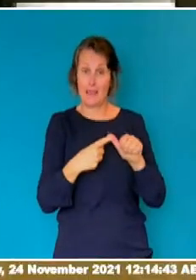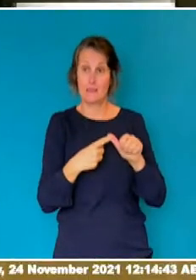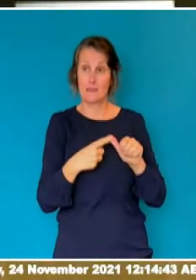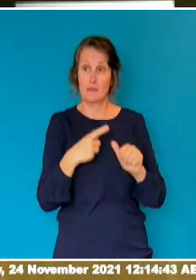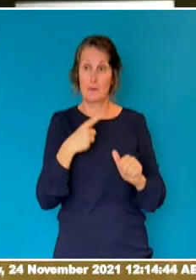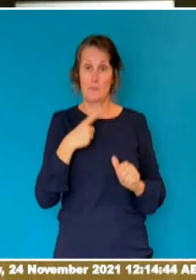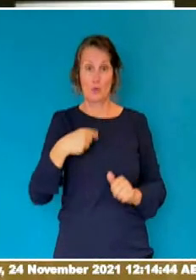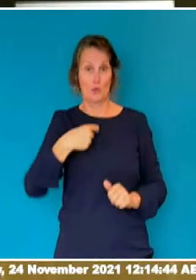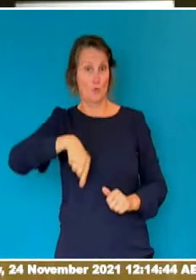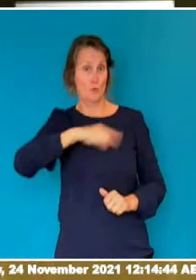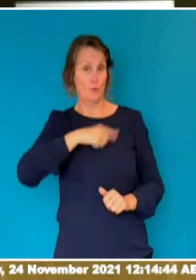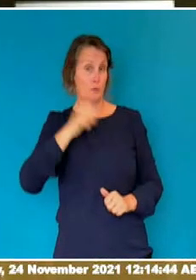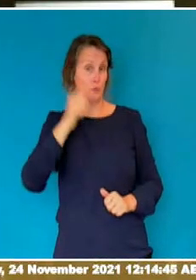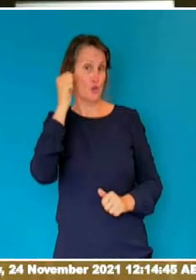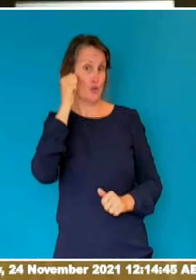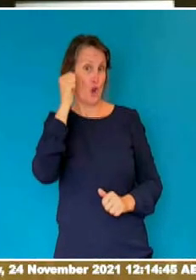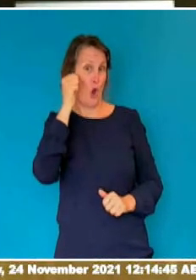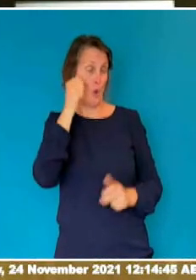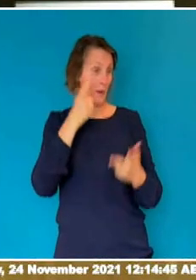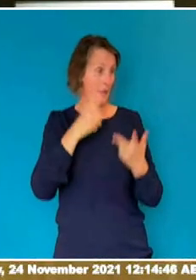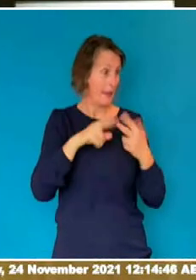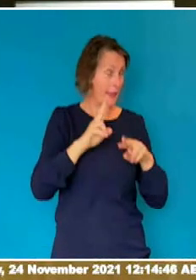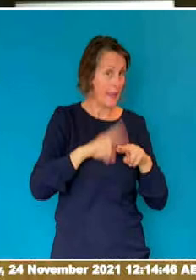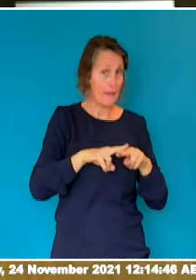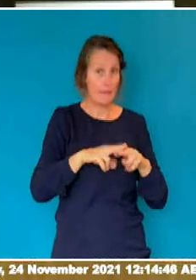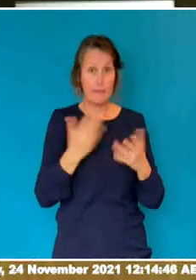know whether or not we needed to follow up if somebody had missed it, we would be unsure